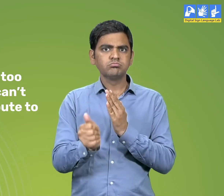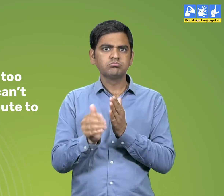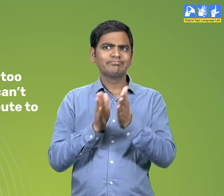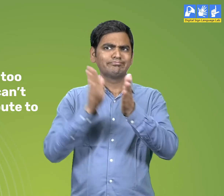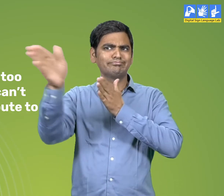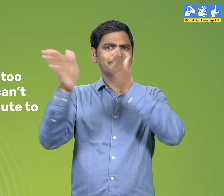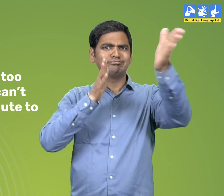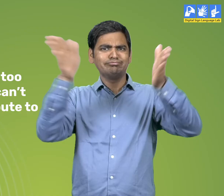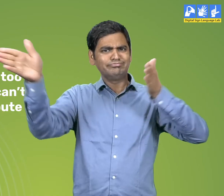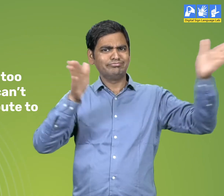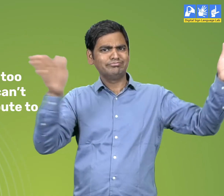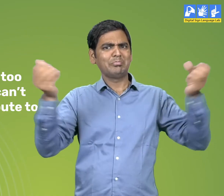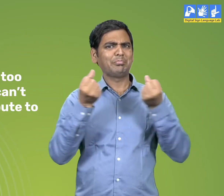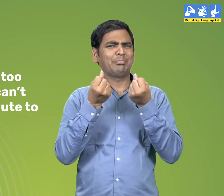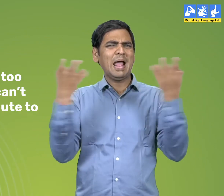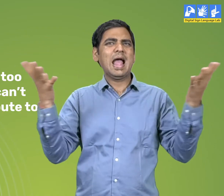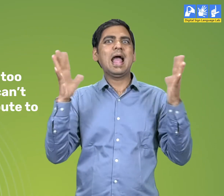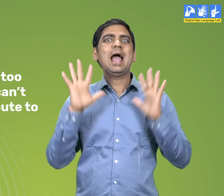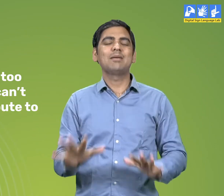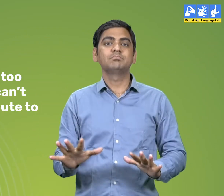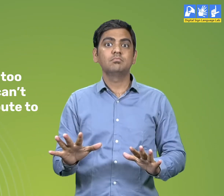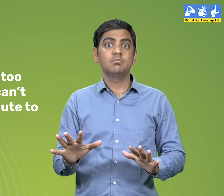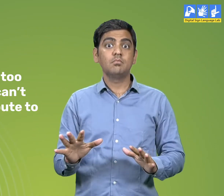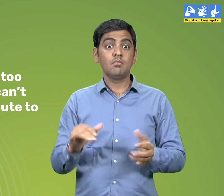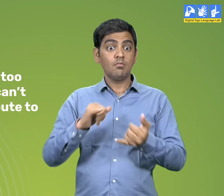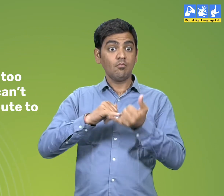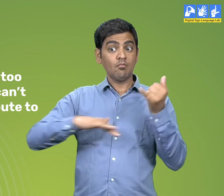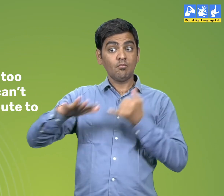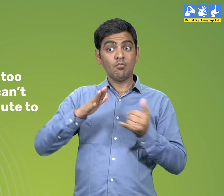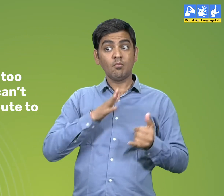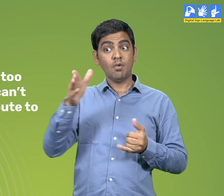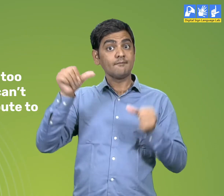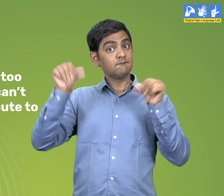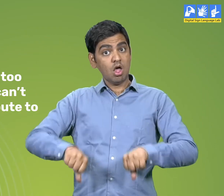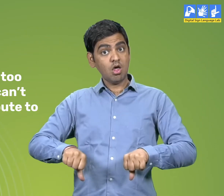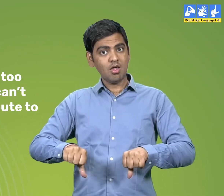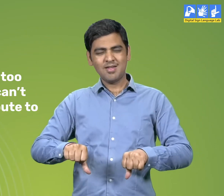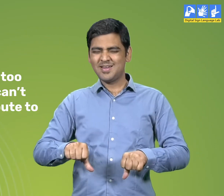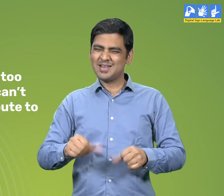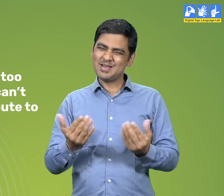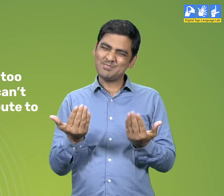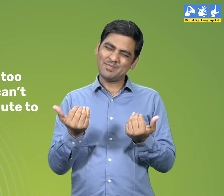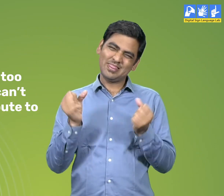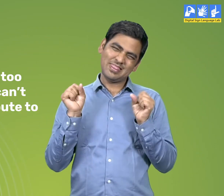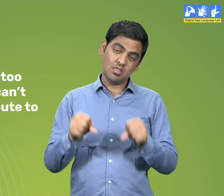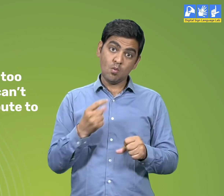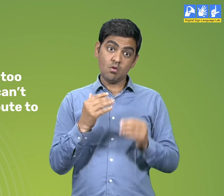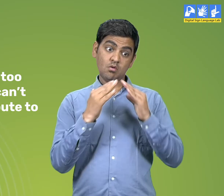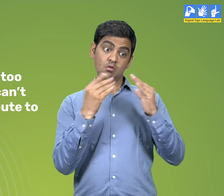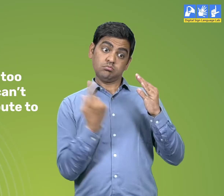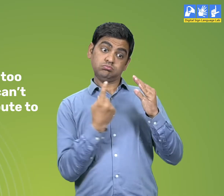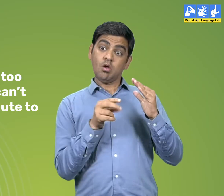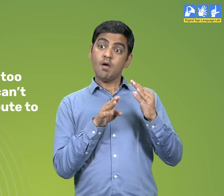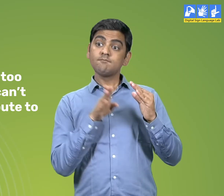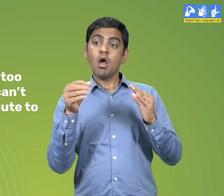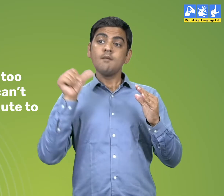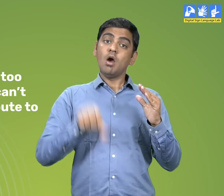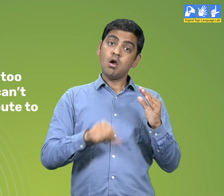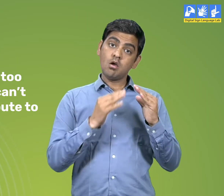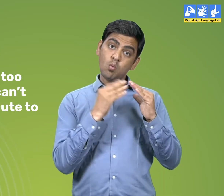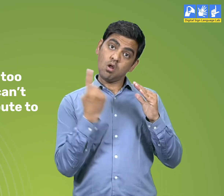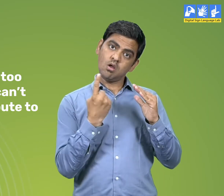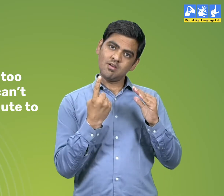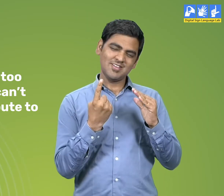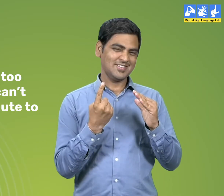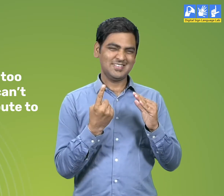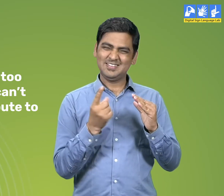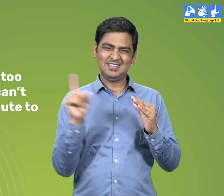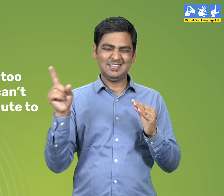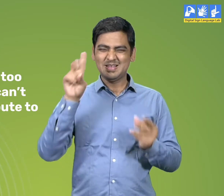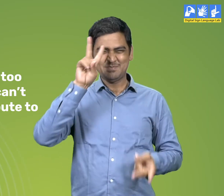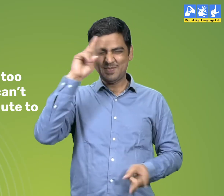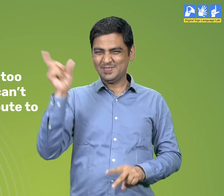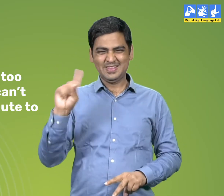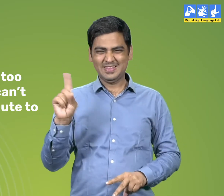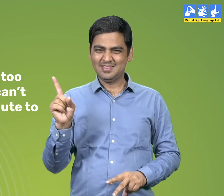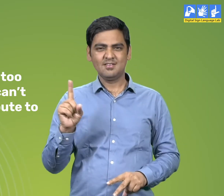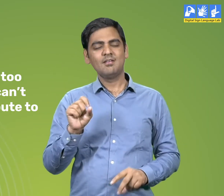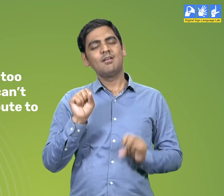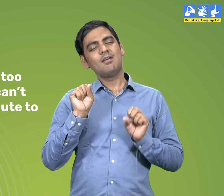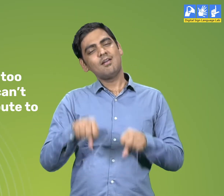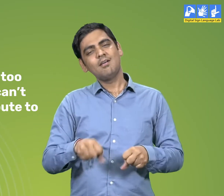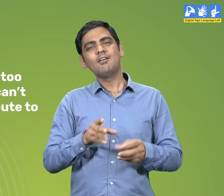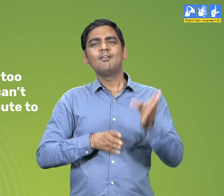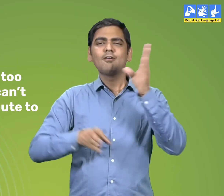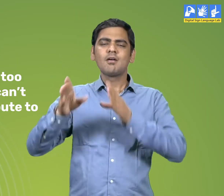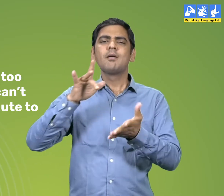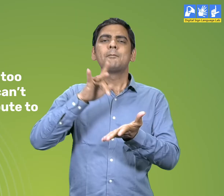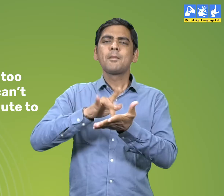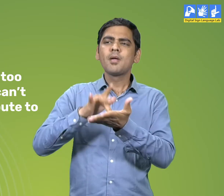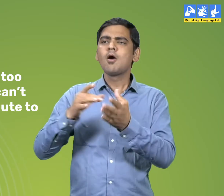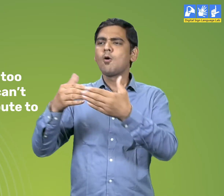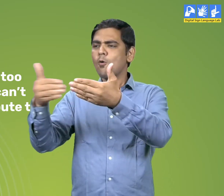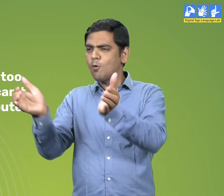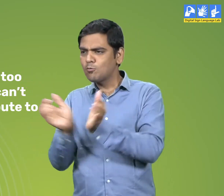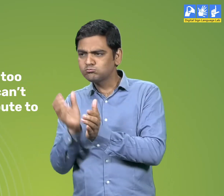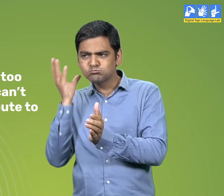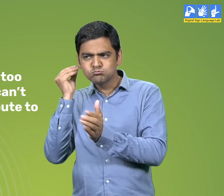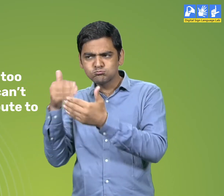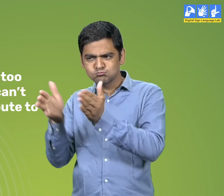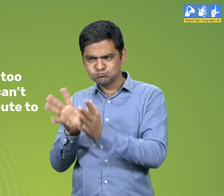Deaf can gain skills to do any work independently and they can even travel alone